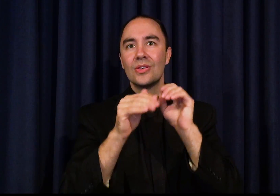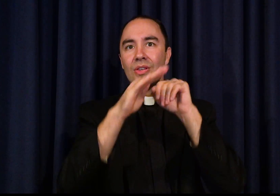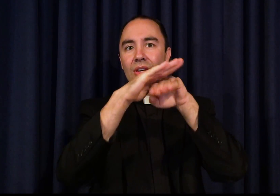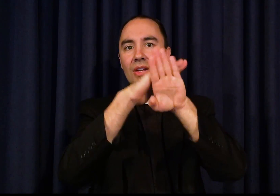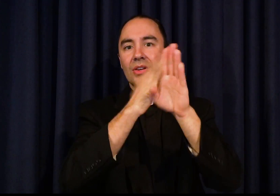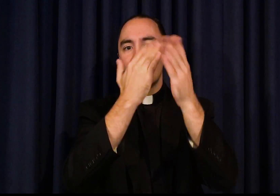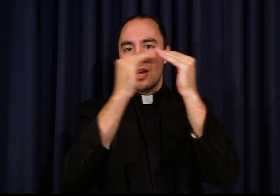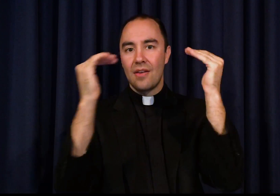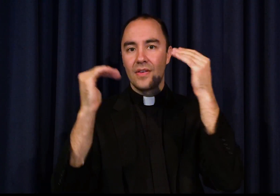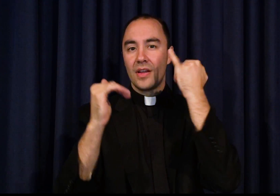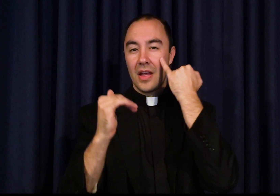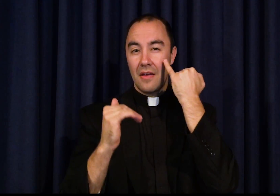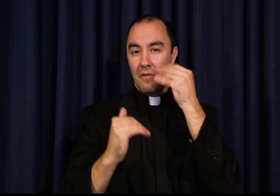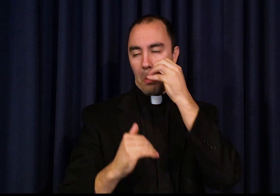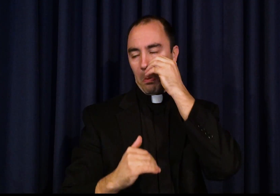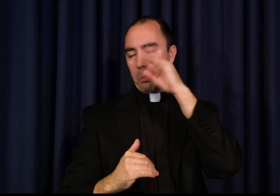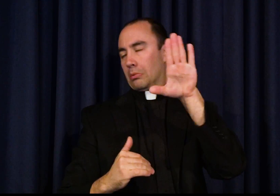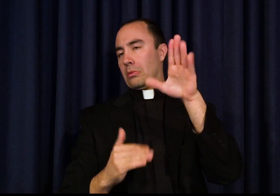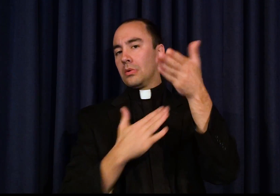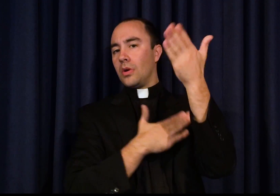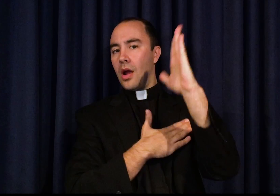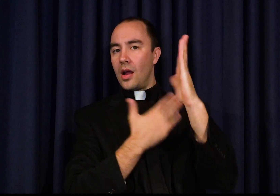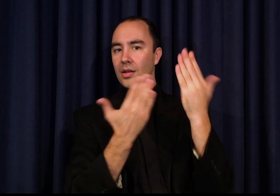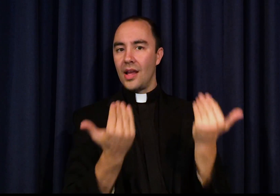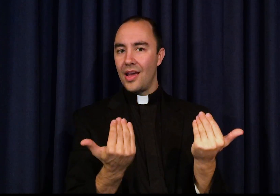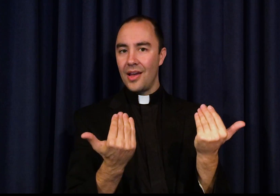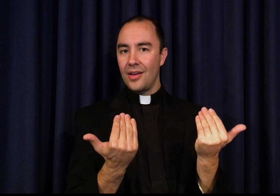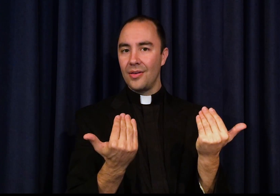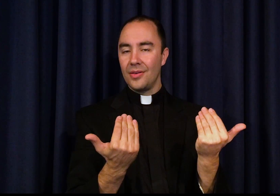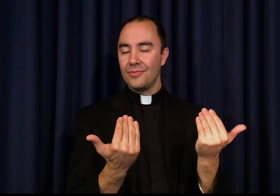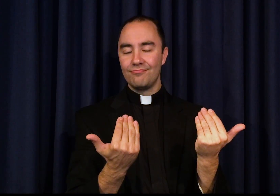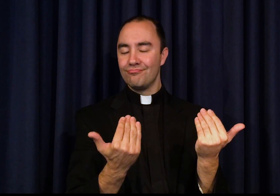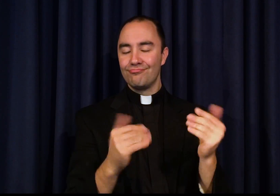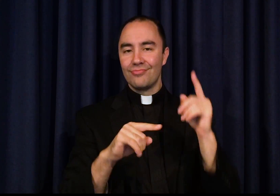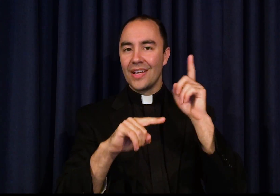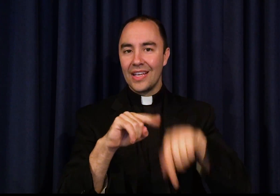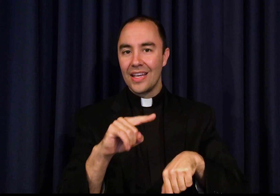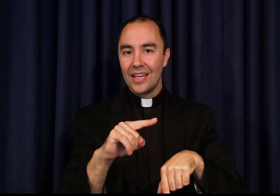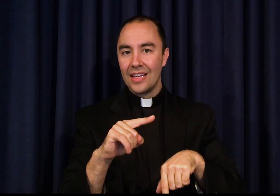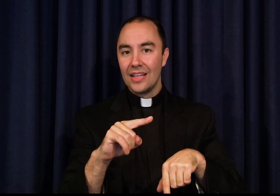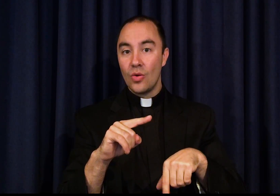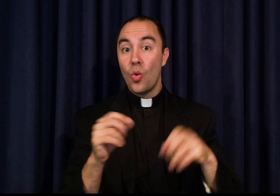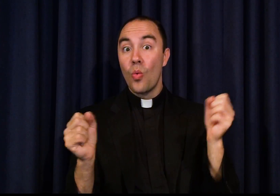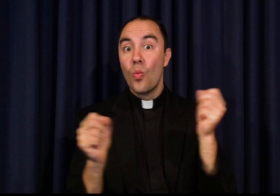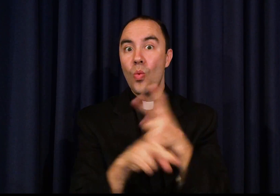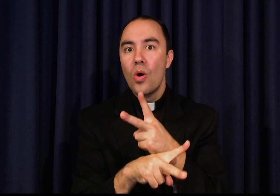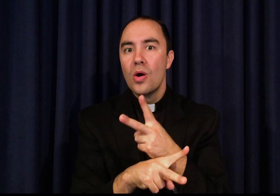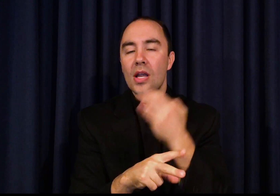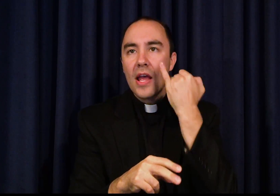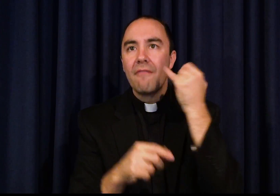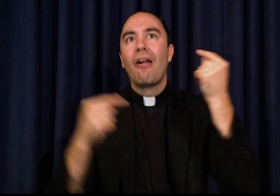God how can we expect to enter into that heaven relationship if we're ignoring